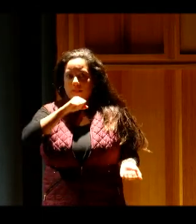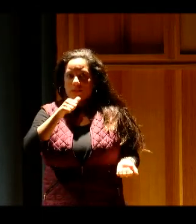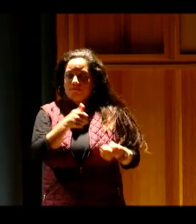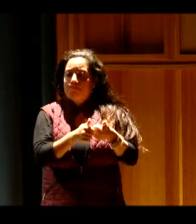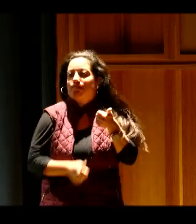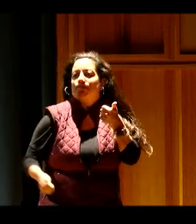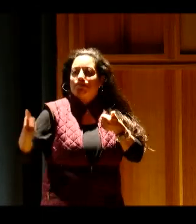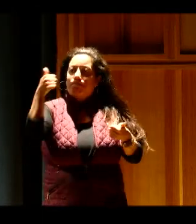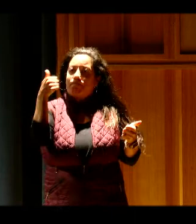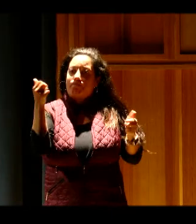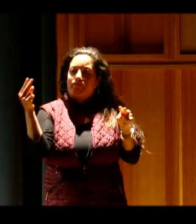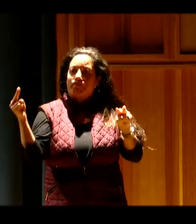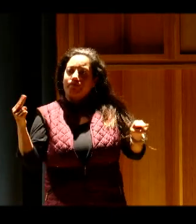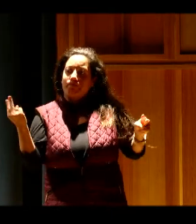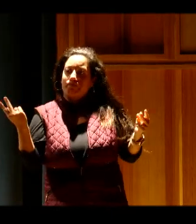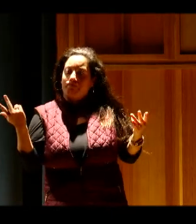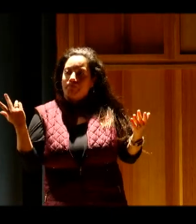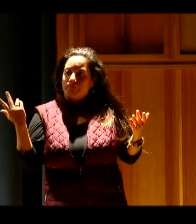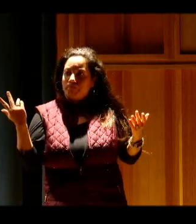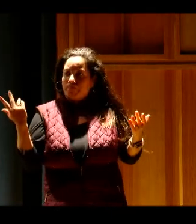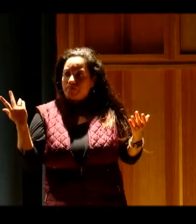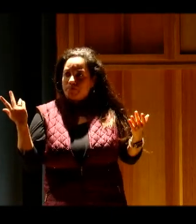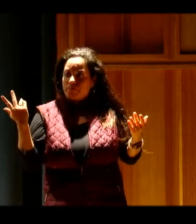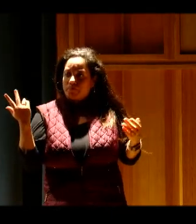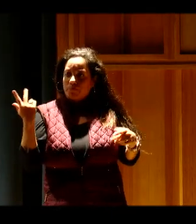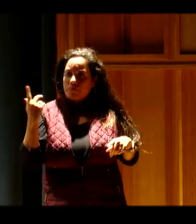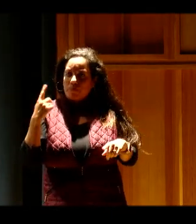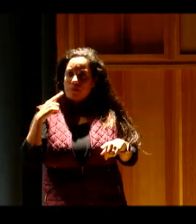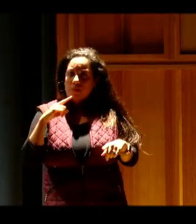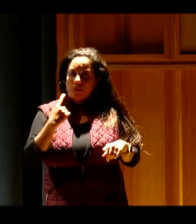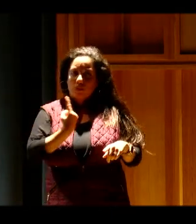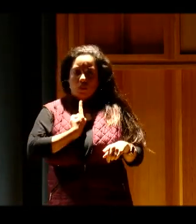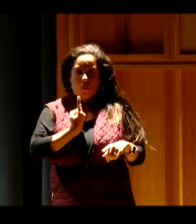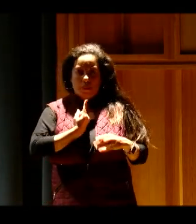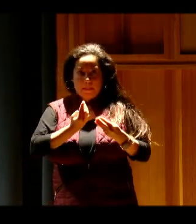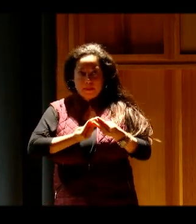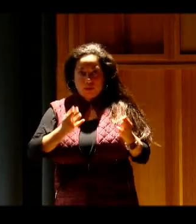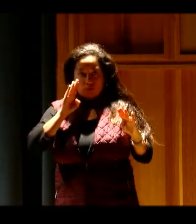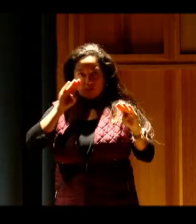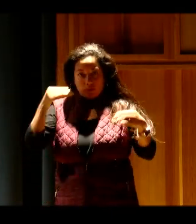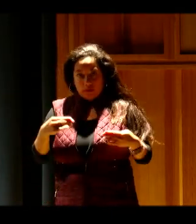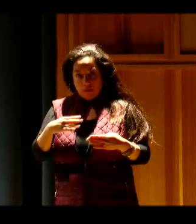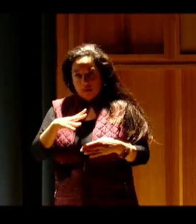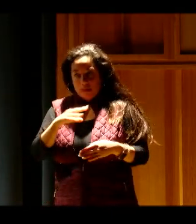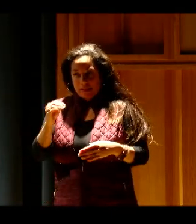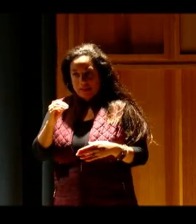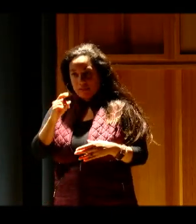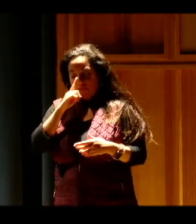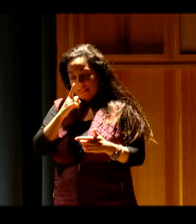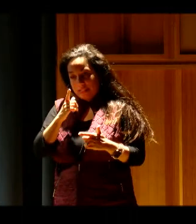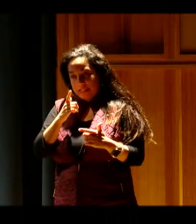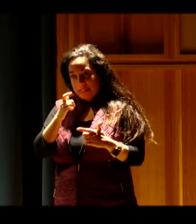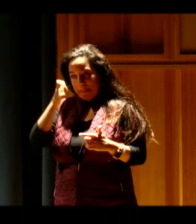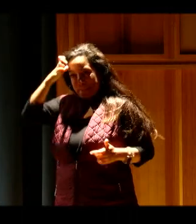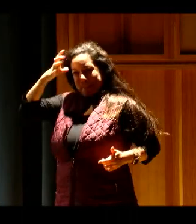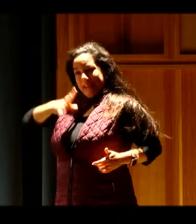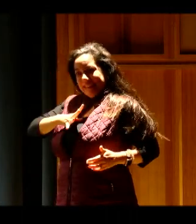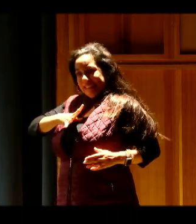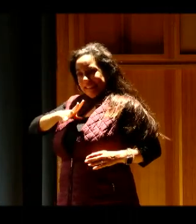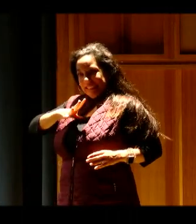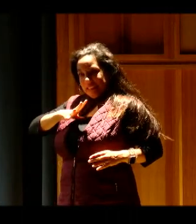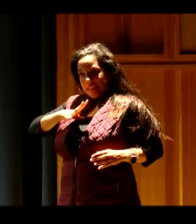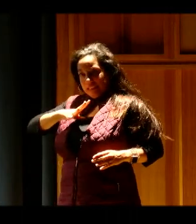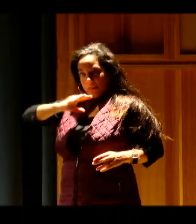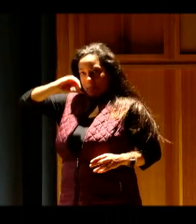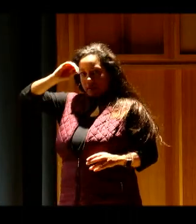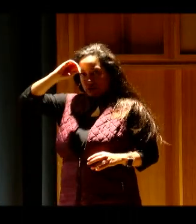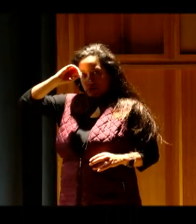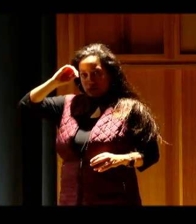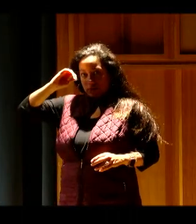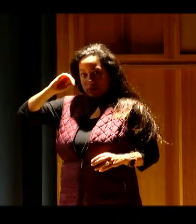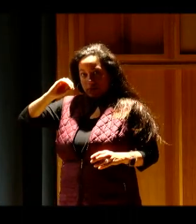legitimacy of an extractive, solely materialist, and largely masculine ideology brought here by Europeans.